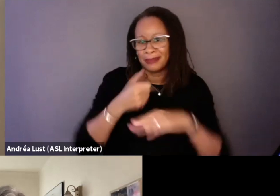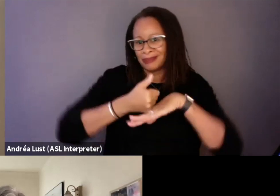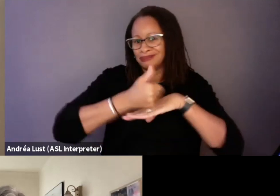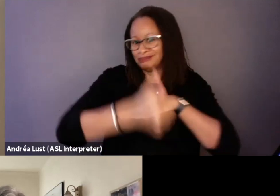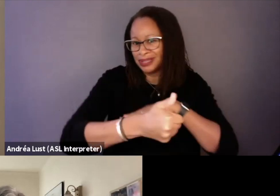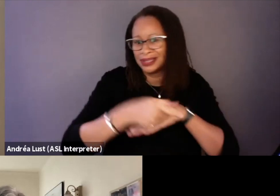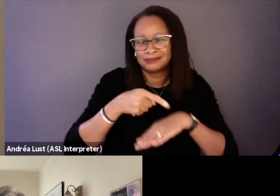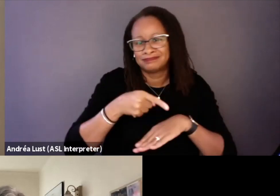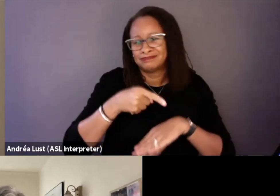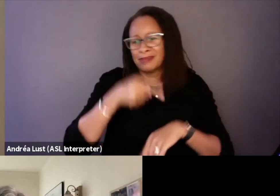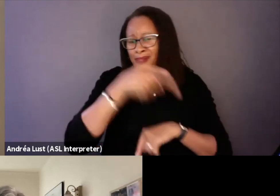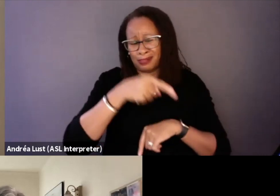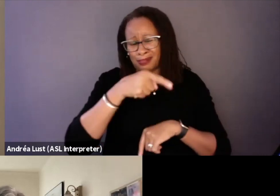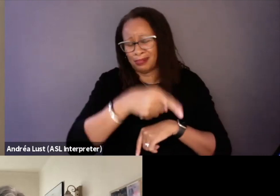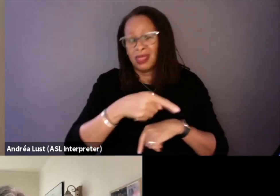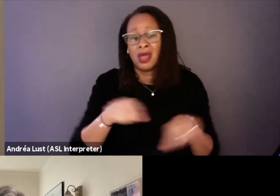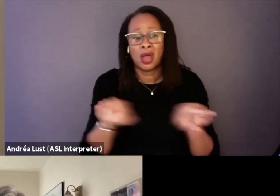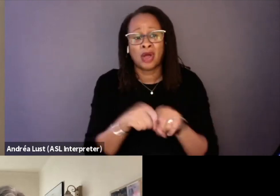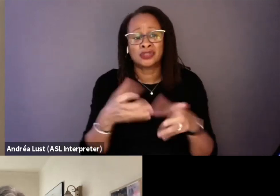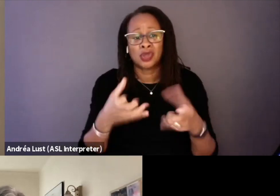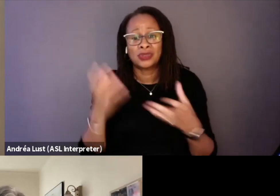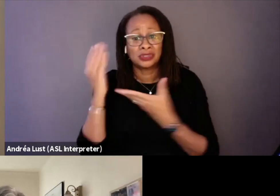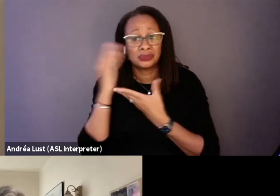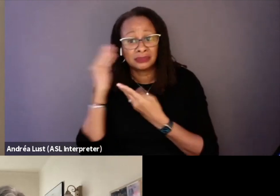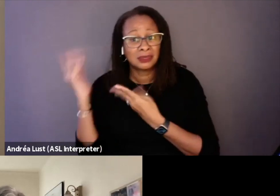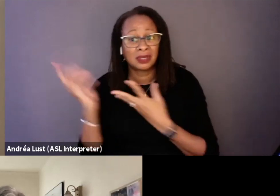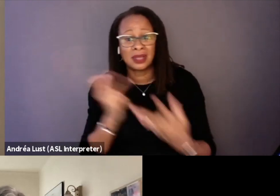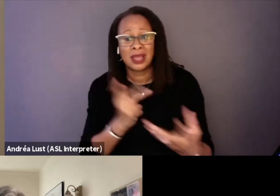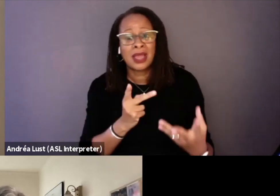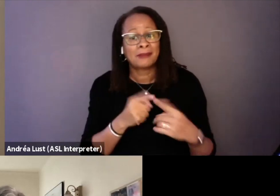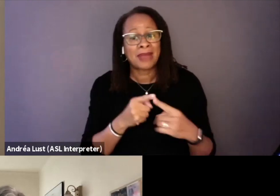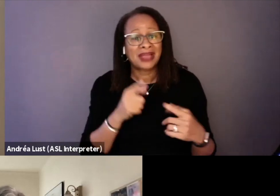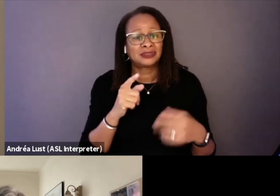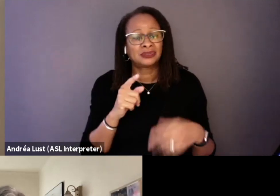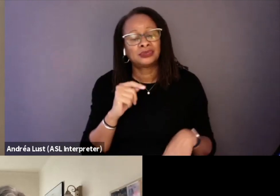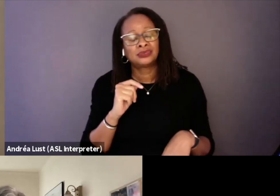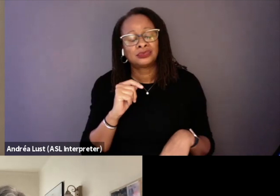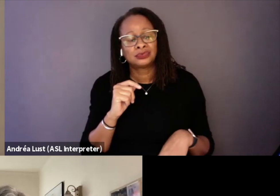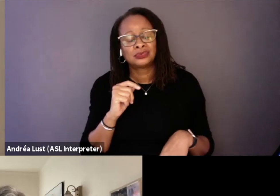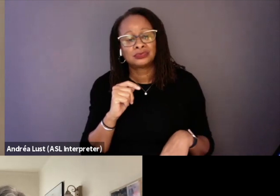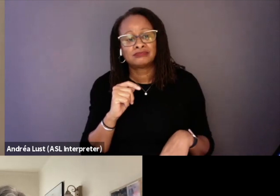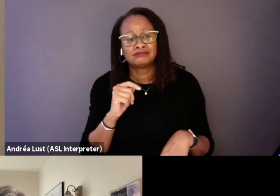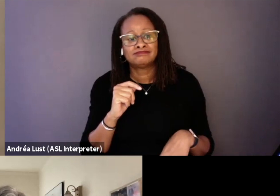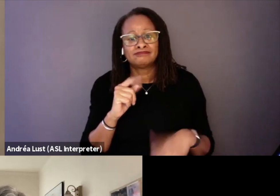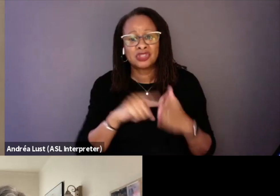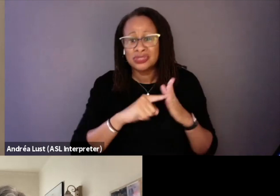And also I wanted to also bring this back into its Genesis, its origin,